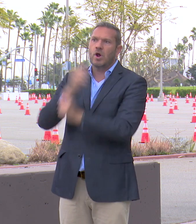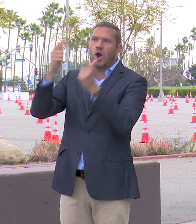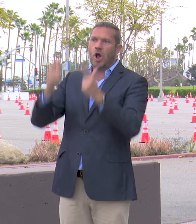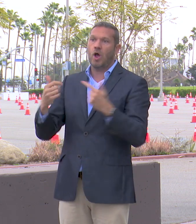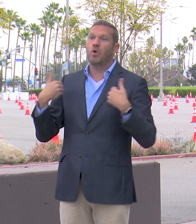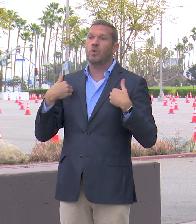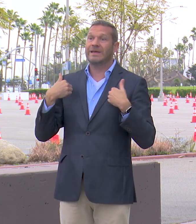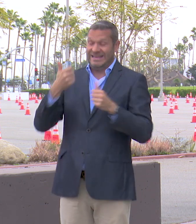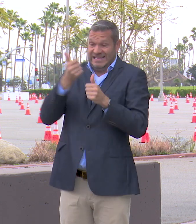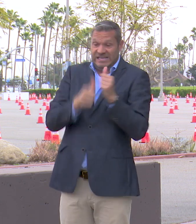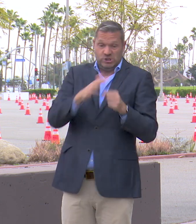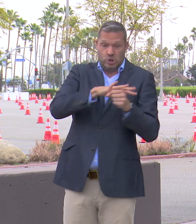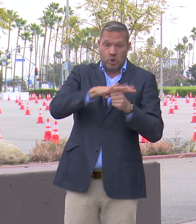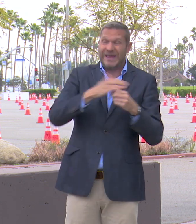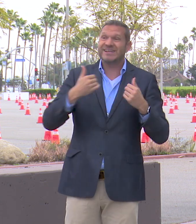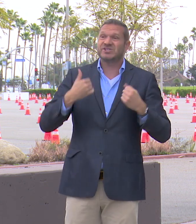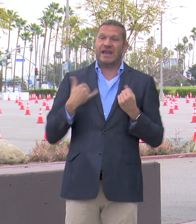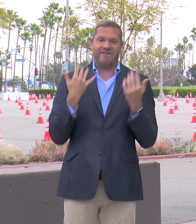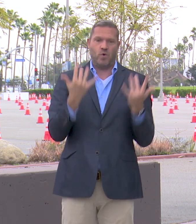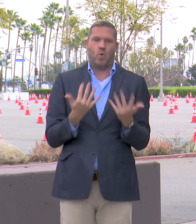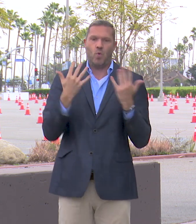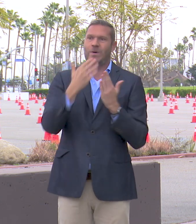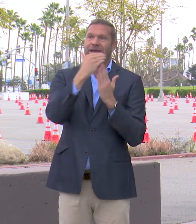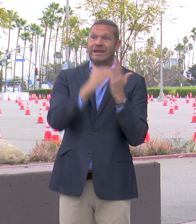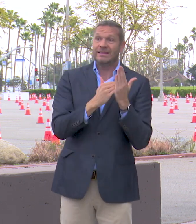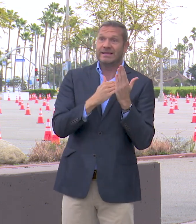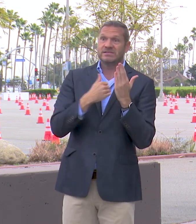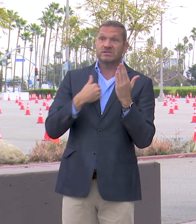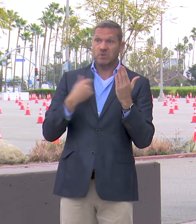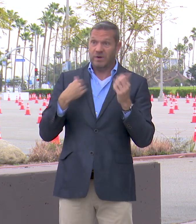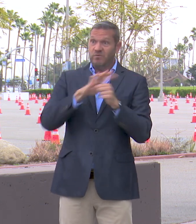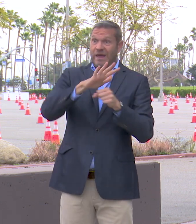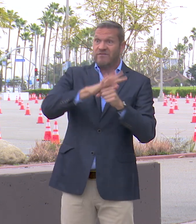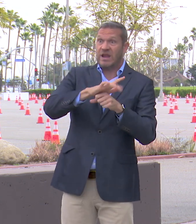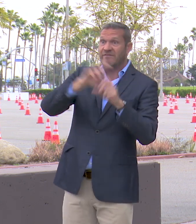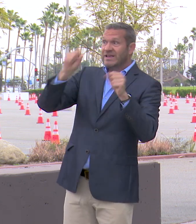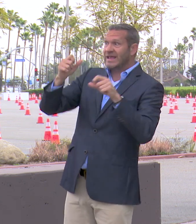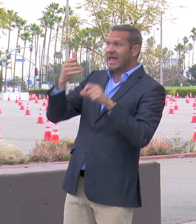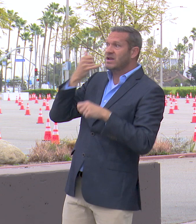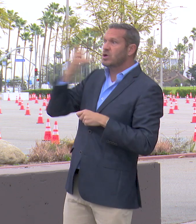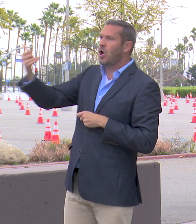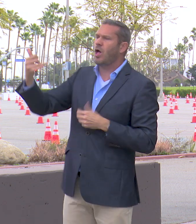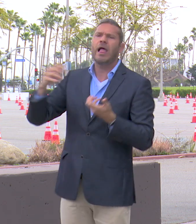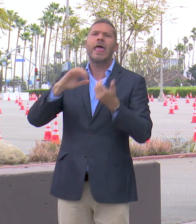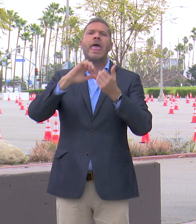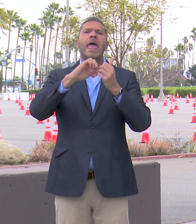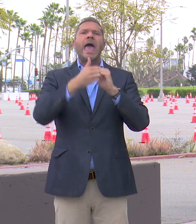clinic and so that is being used so that people can get called in to.